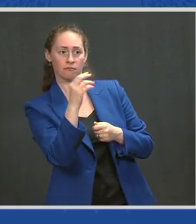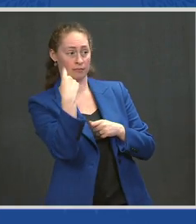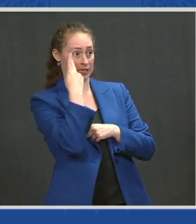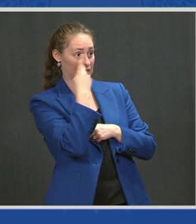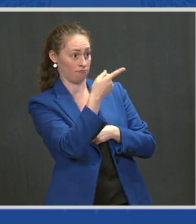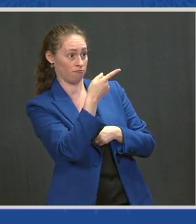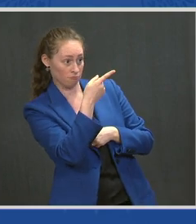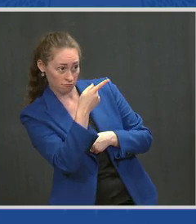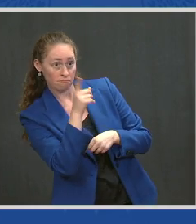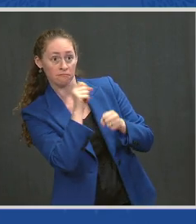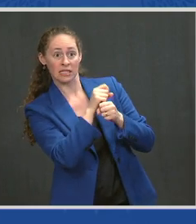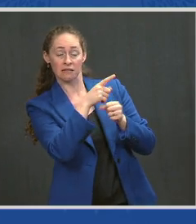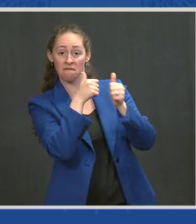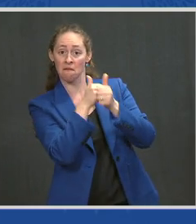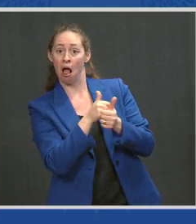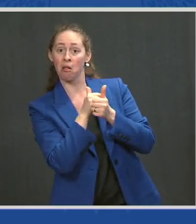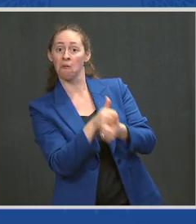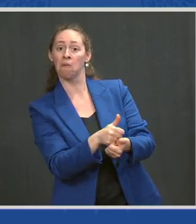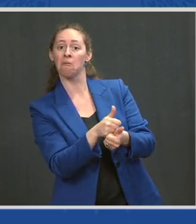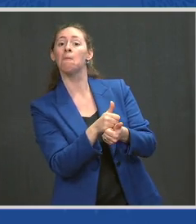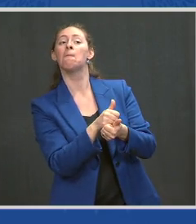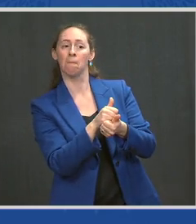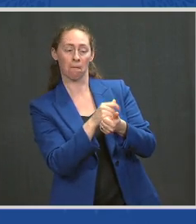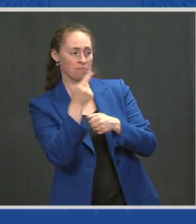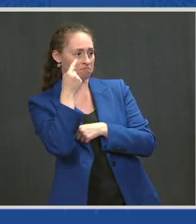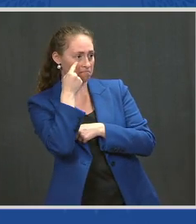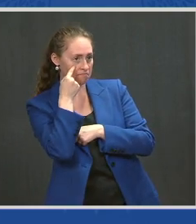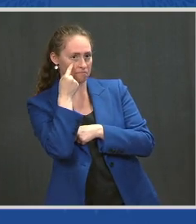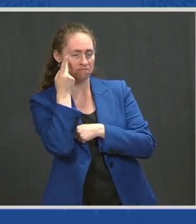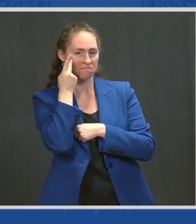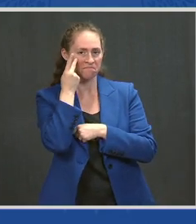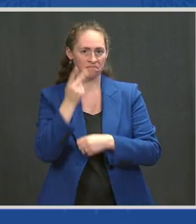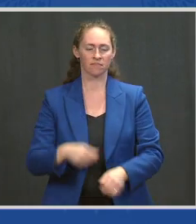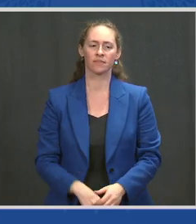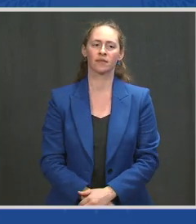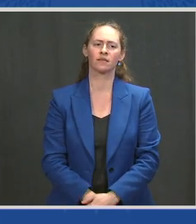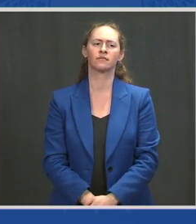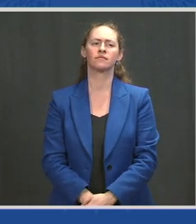That's what it's about. So, I -- virtually almost --